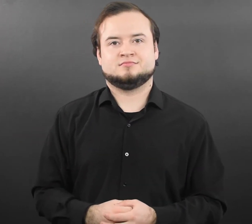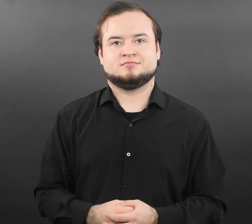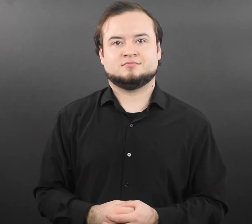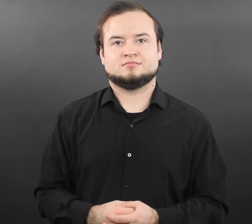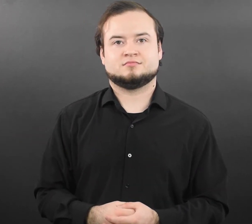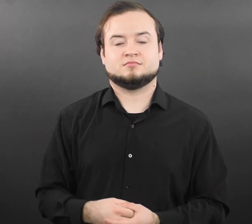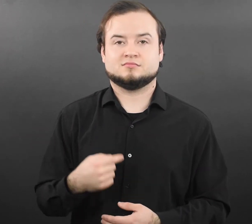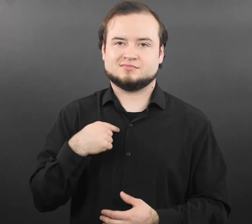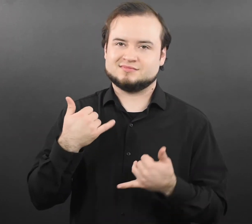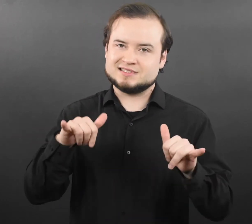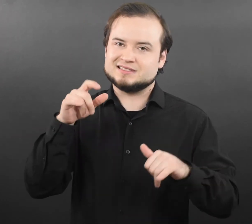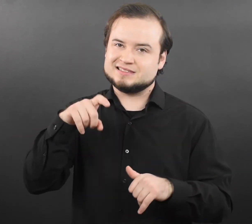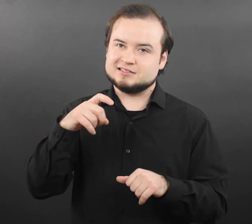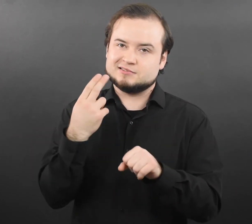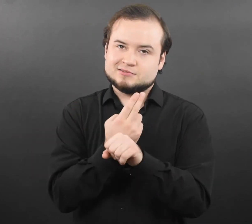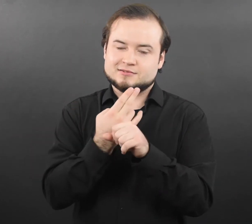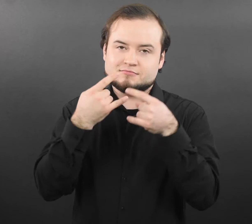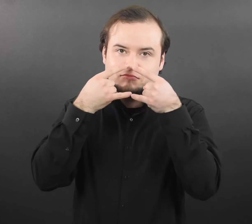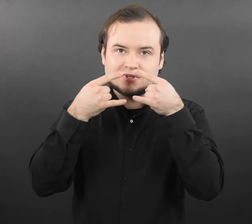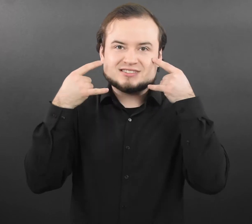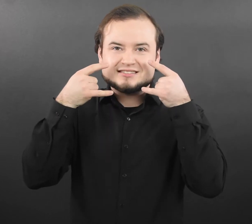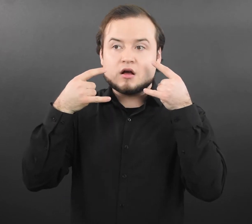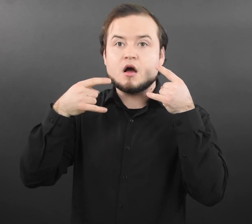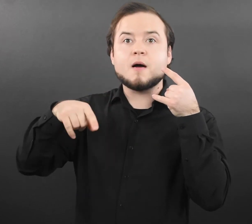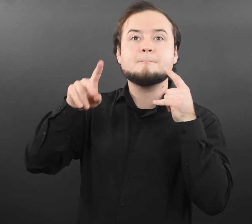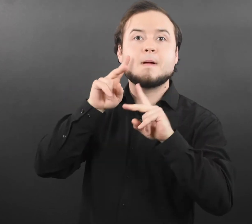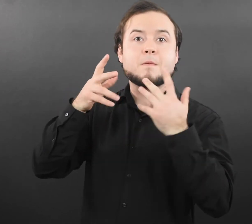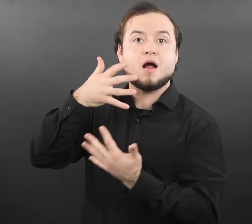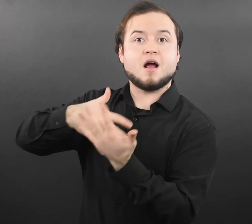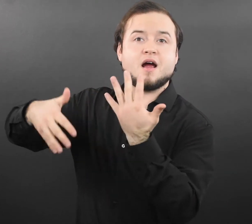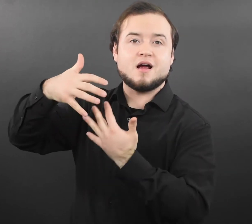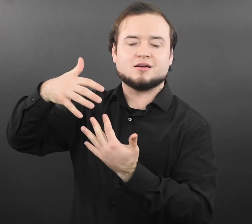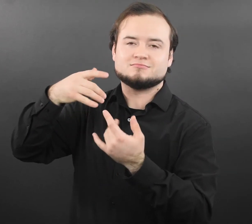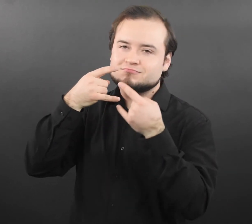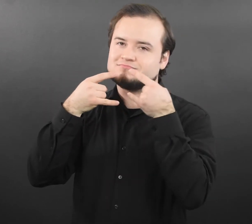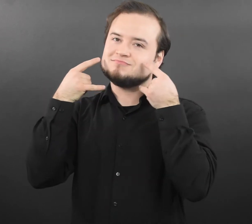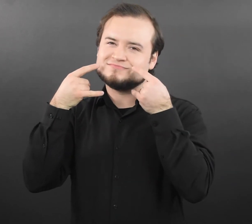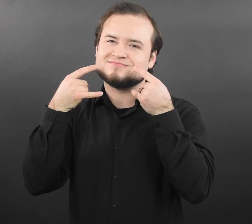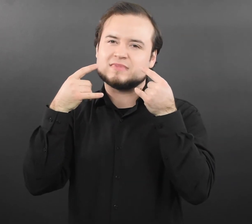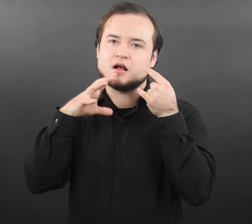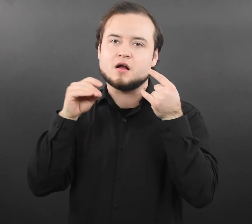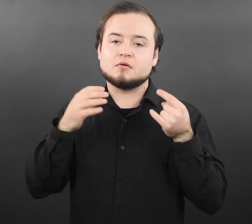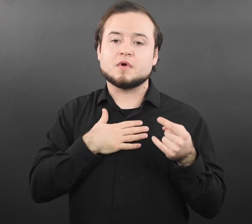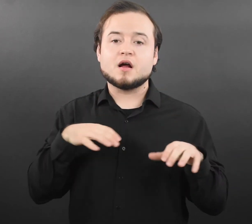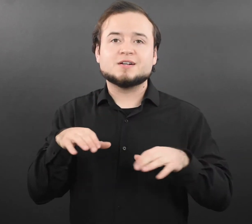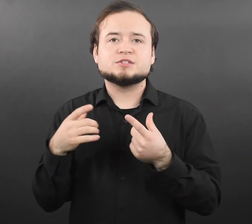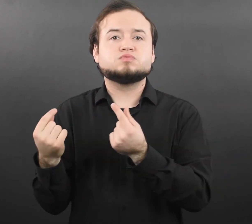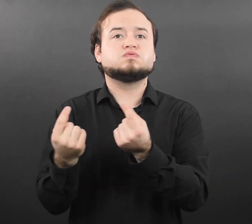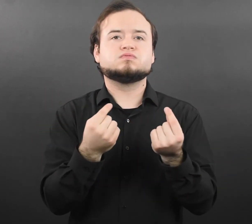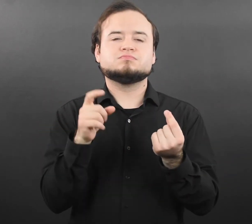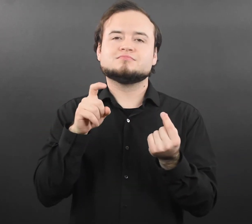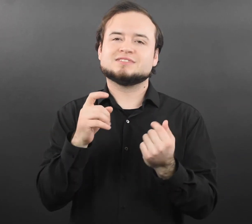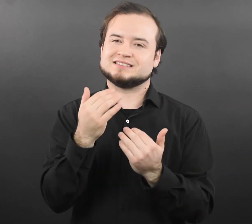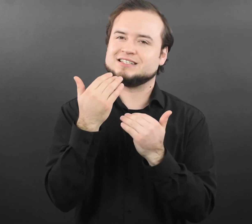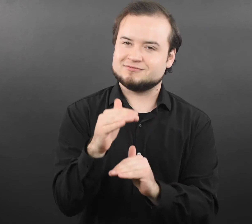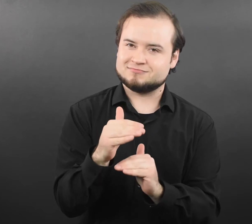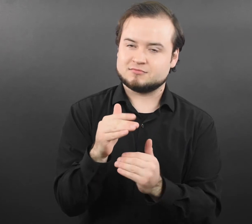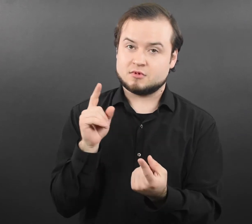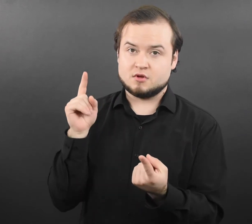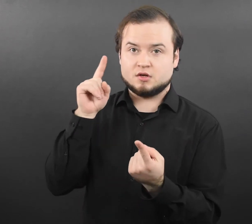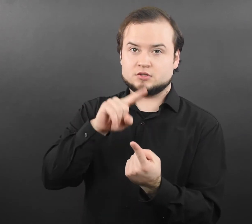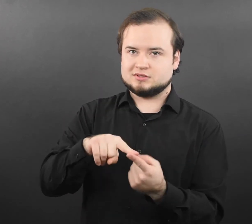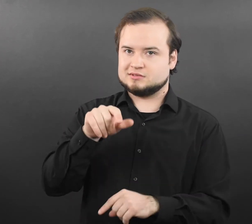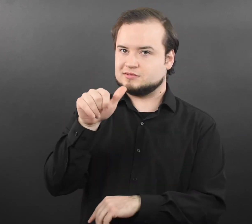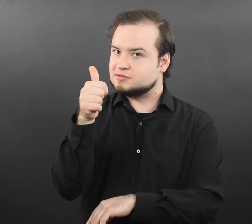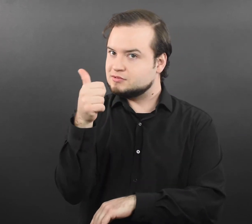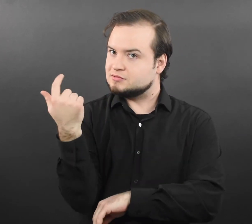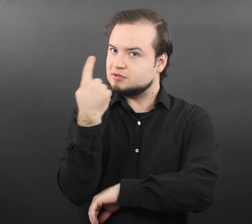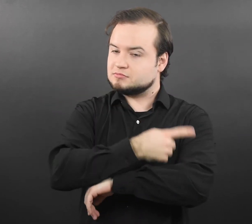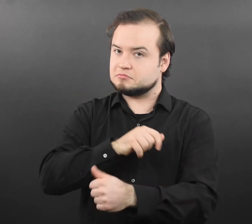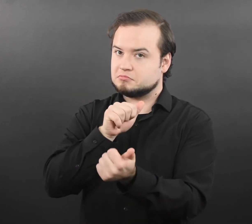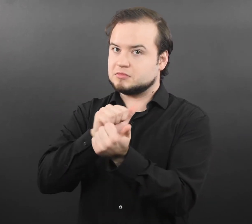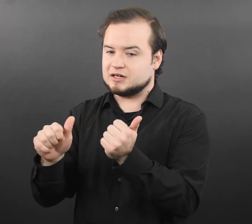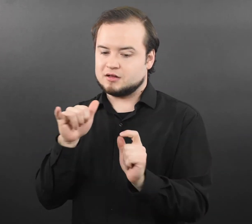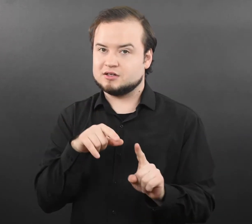I need to wear a mask around others and limit some activities until (10 days after test date).